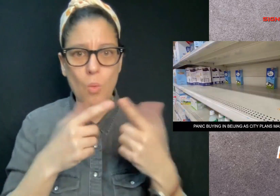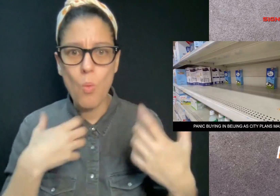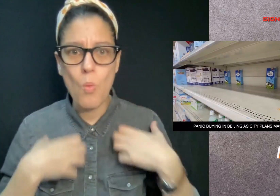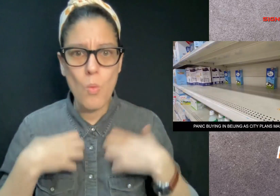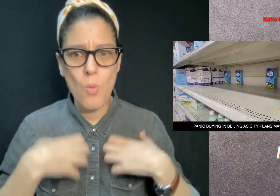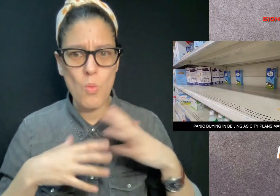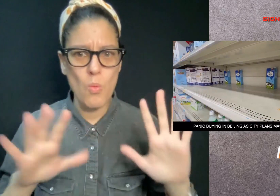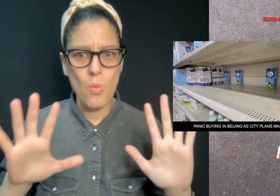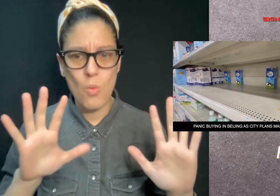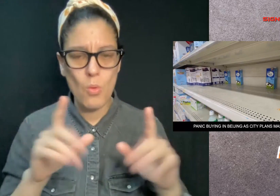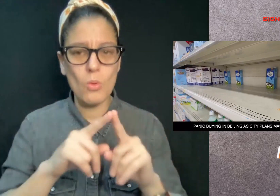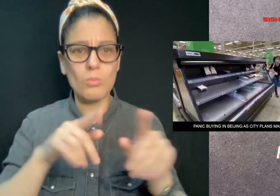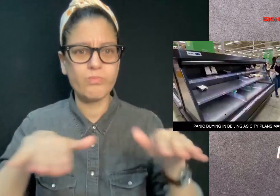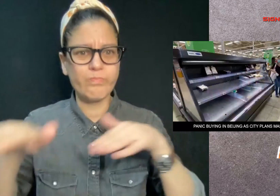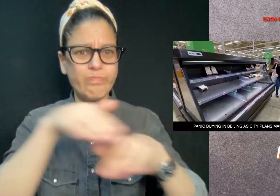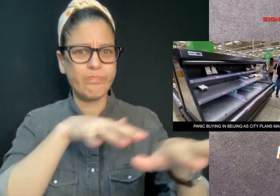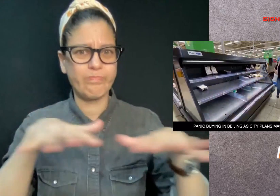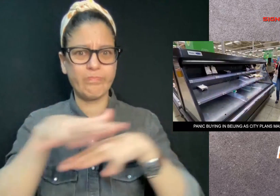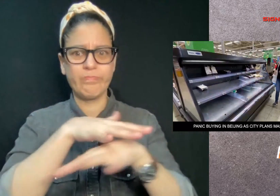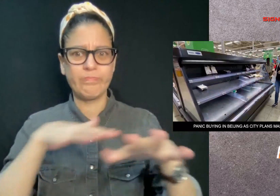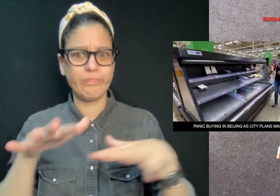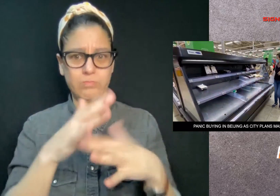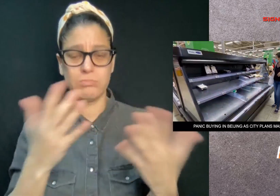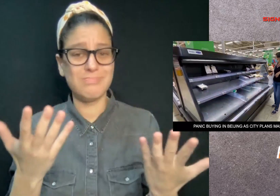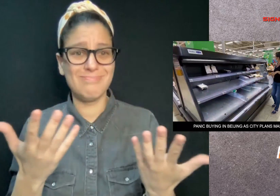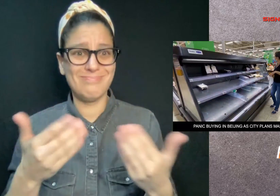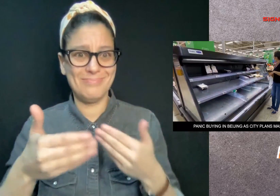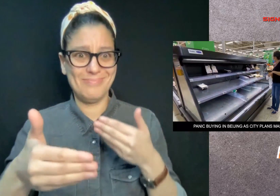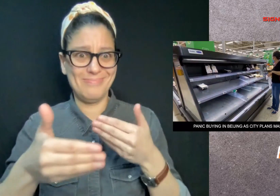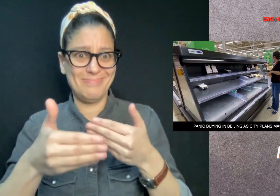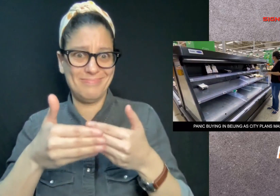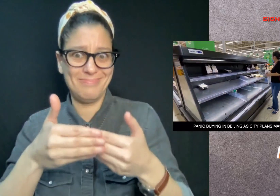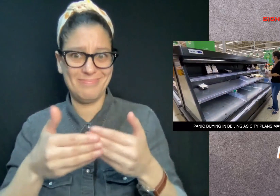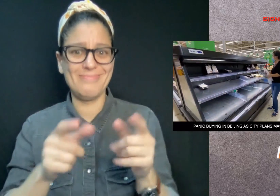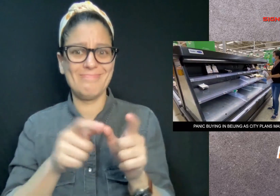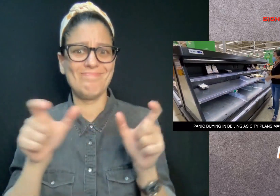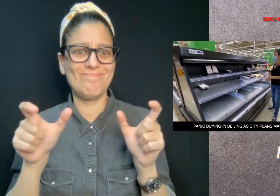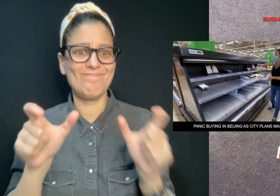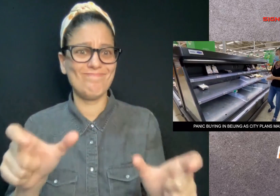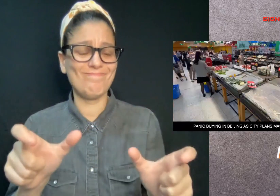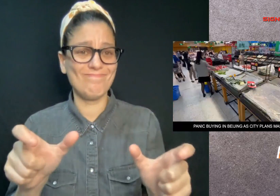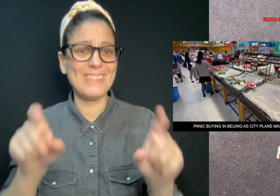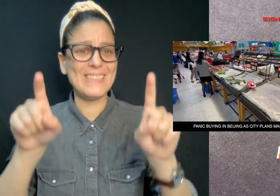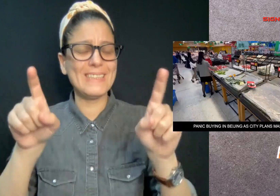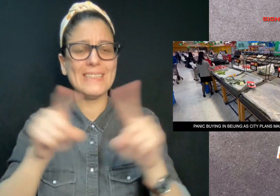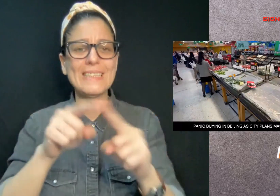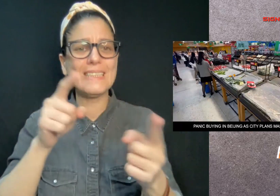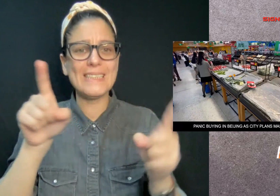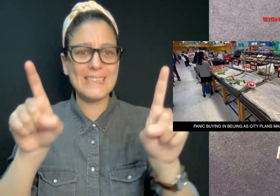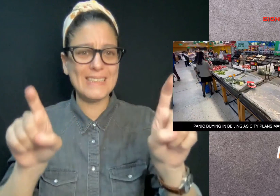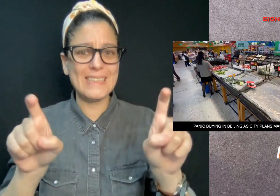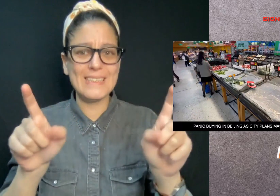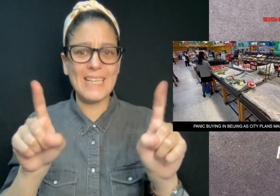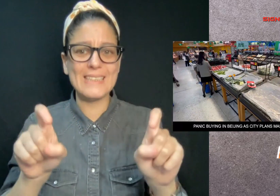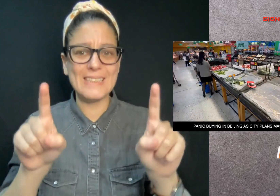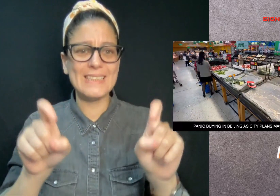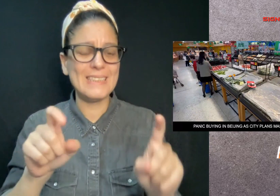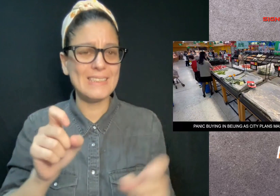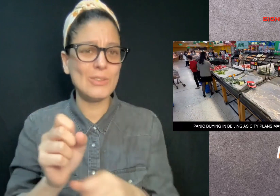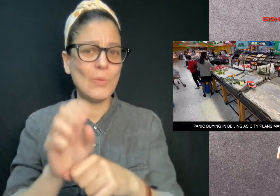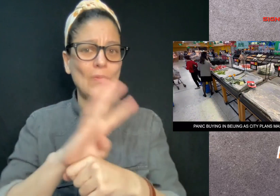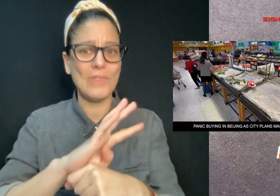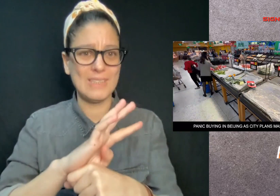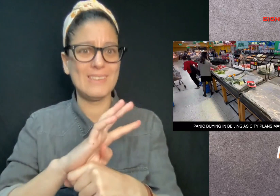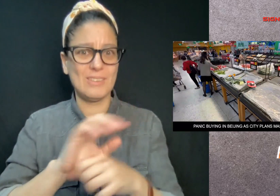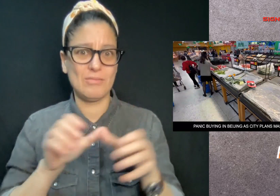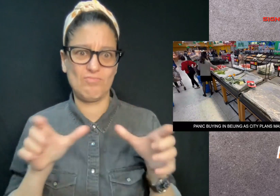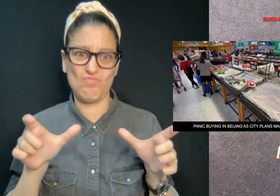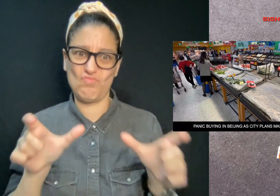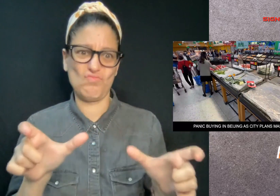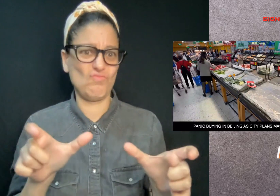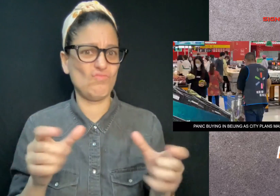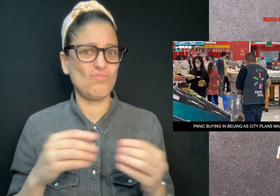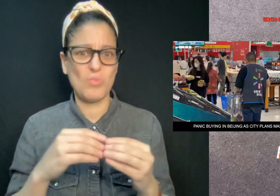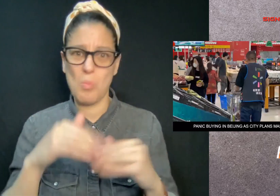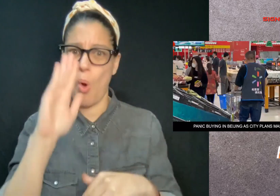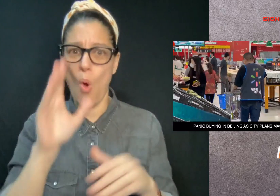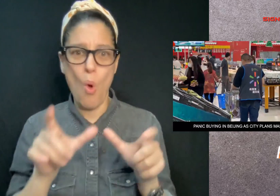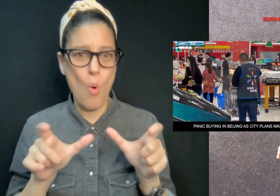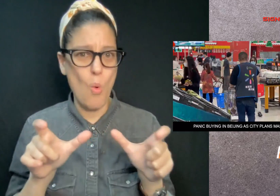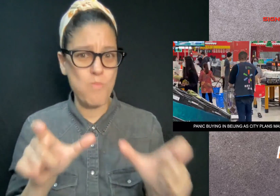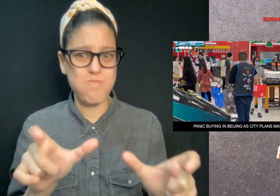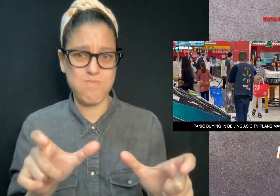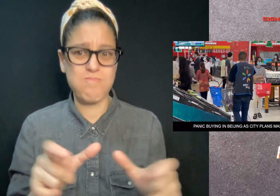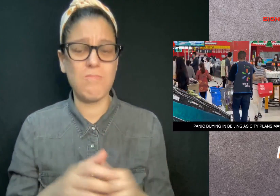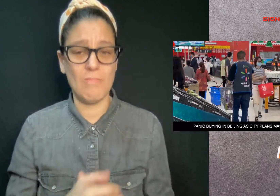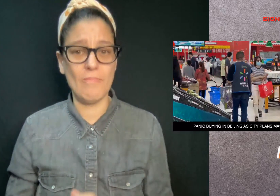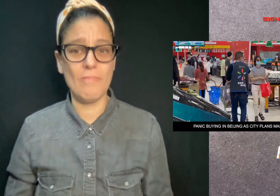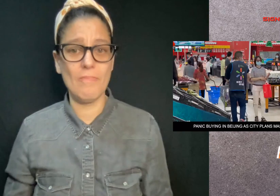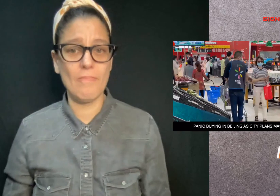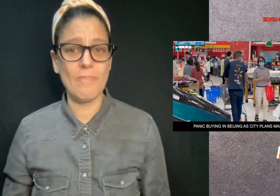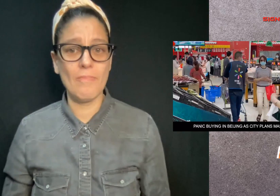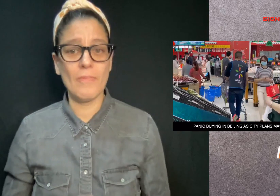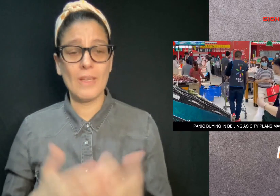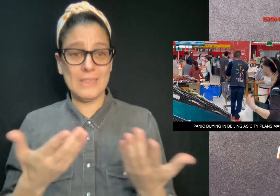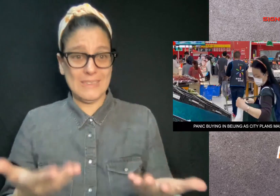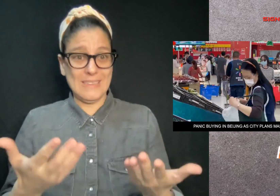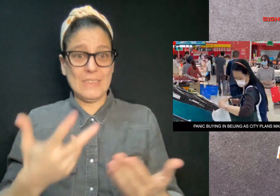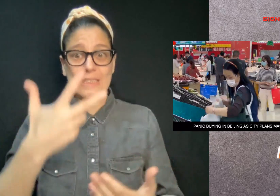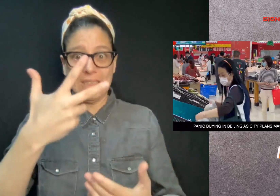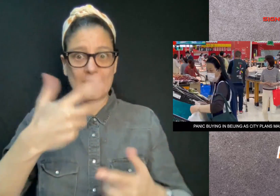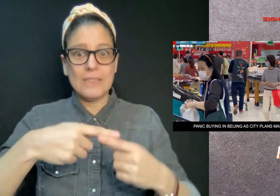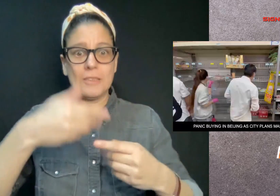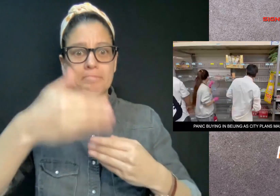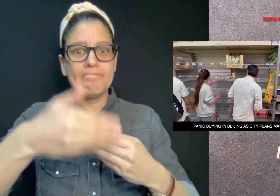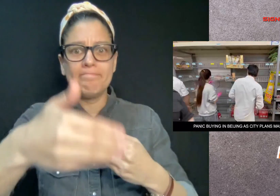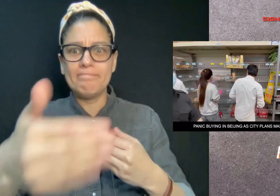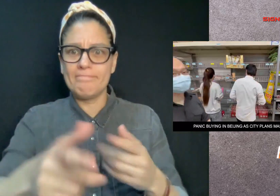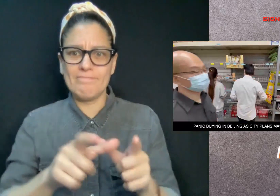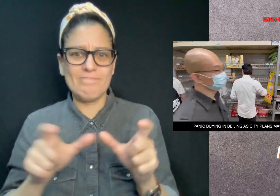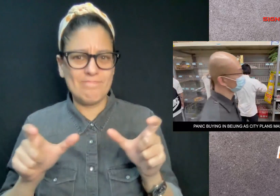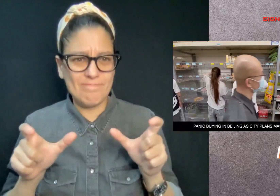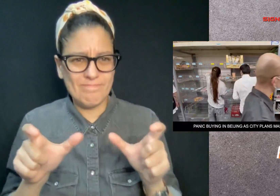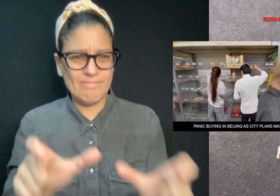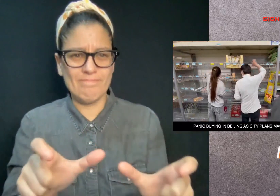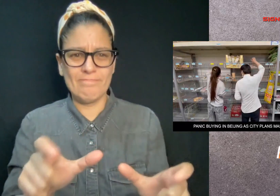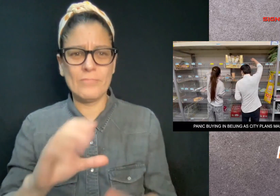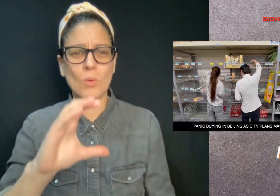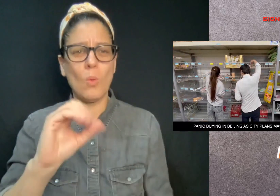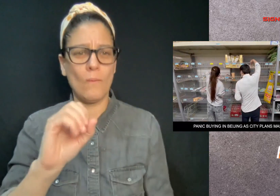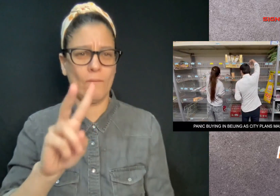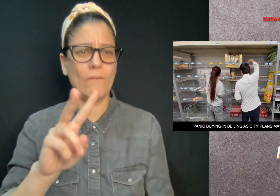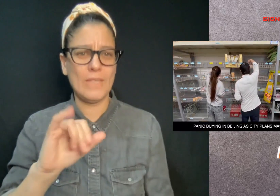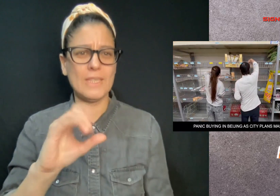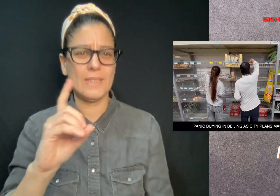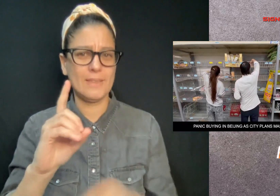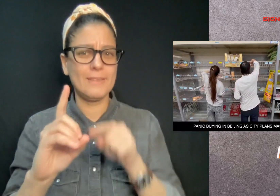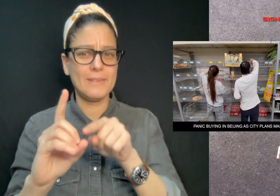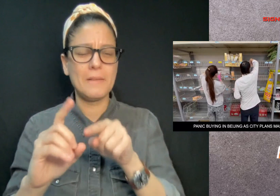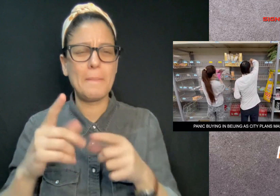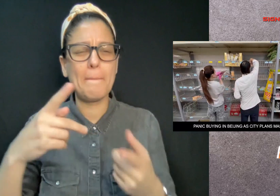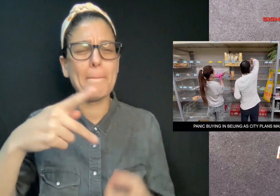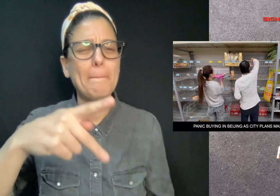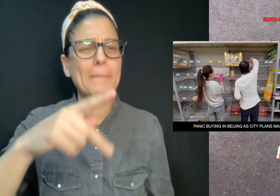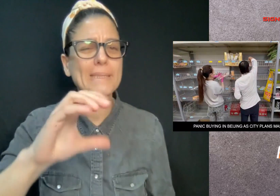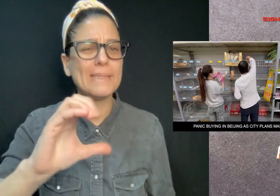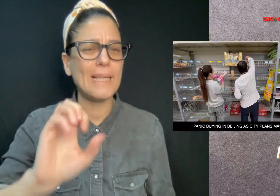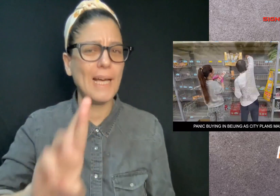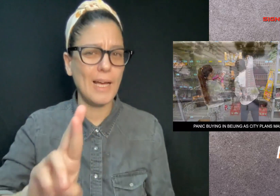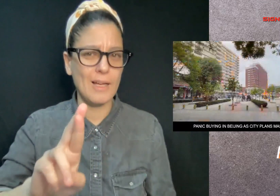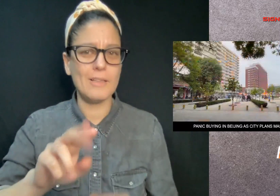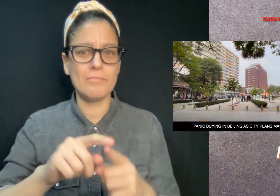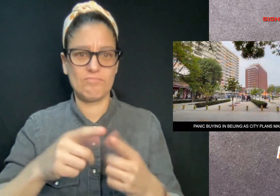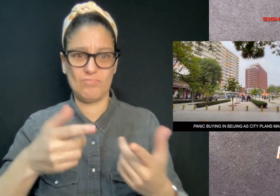in stores in preparation for mass covid testing